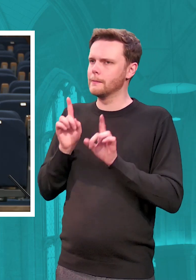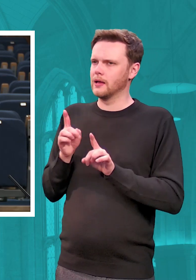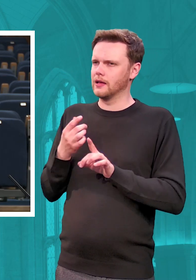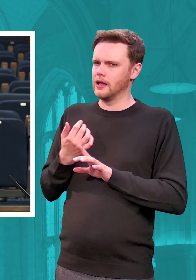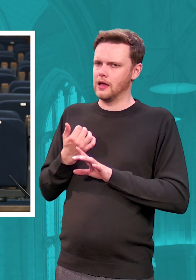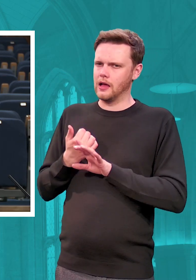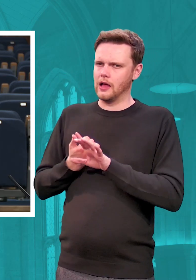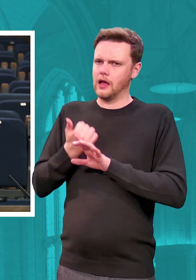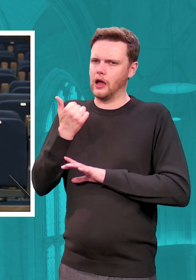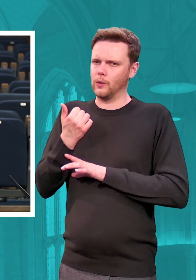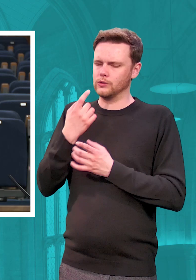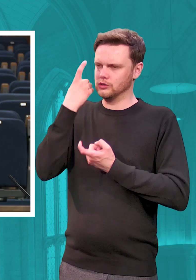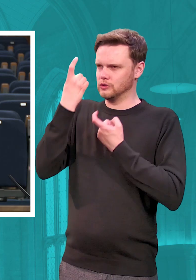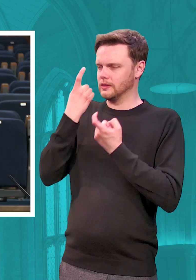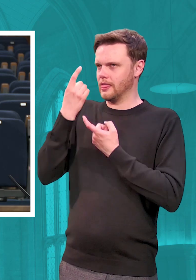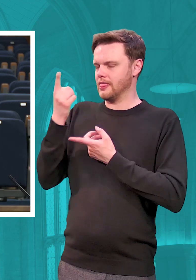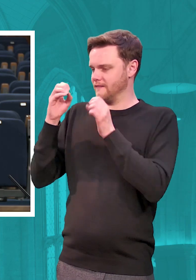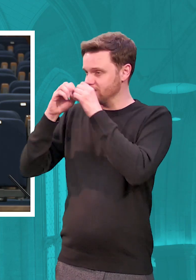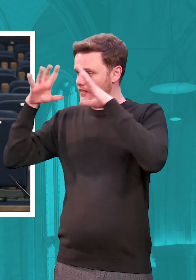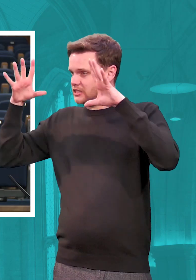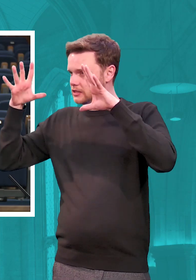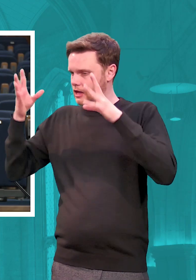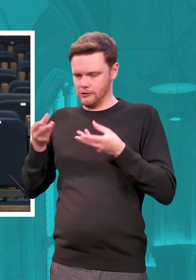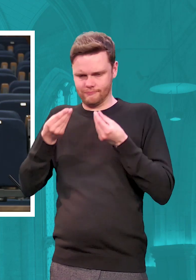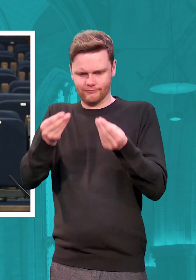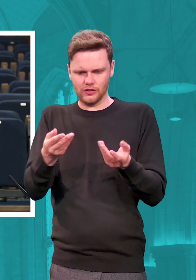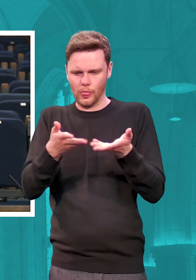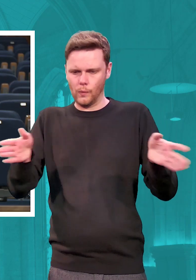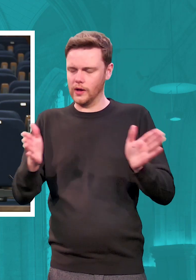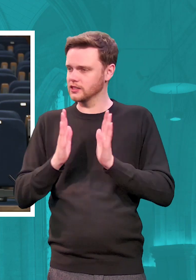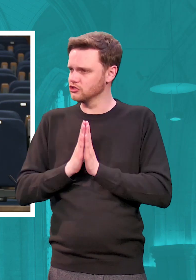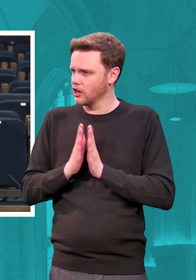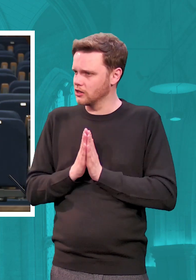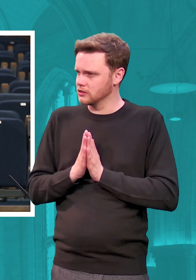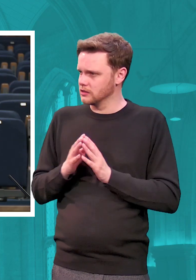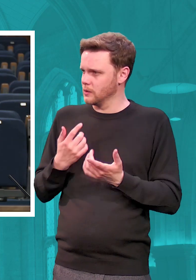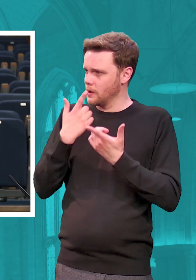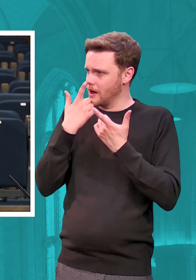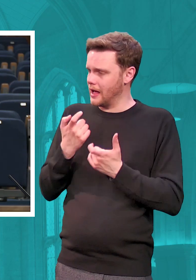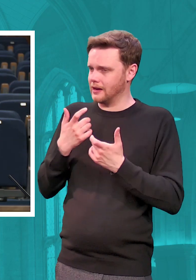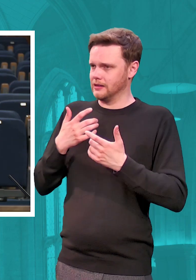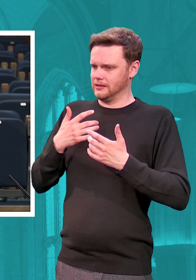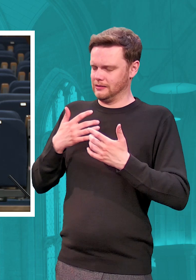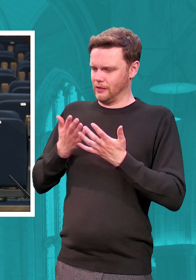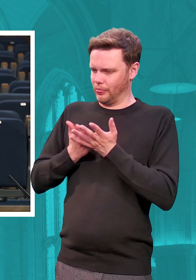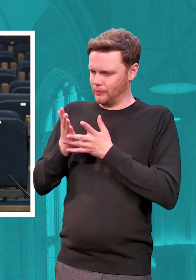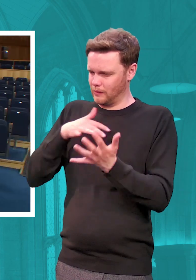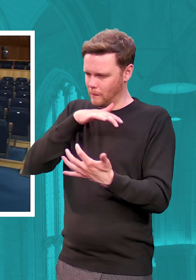of vision over to the wider church? And is it possible to get buy-in across this complex and multifaceted church?